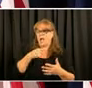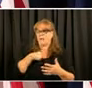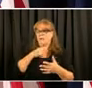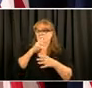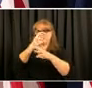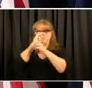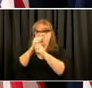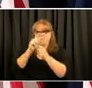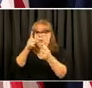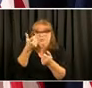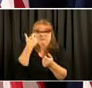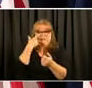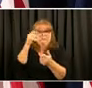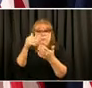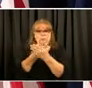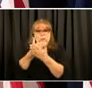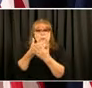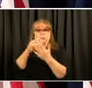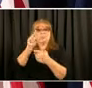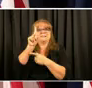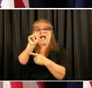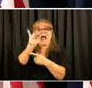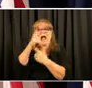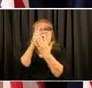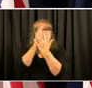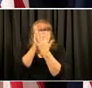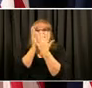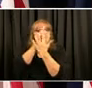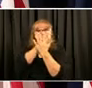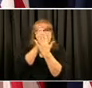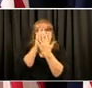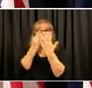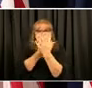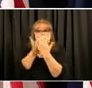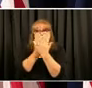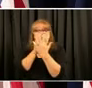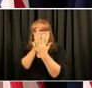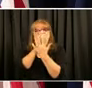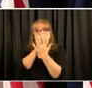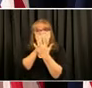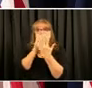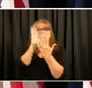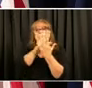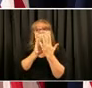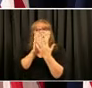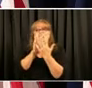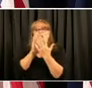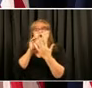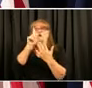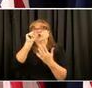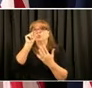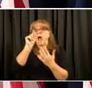i look at it is roughly about 20 countries that are at the safer level one that blew